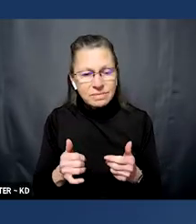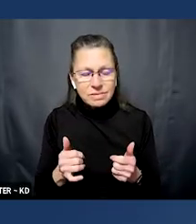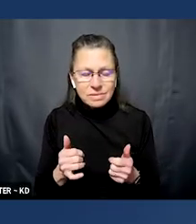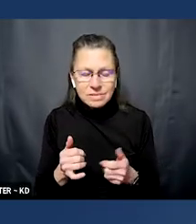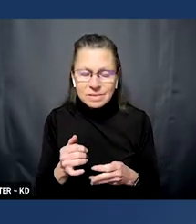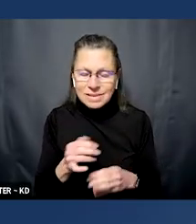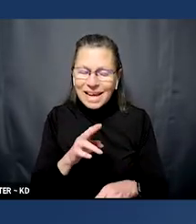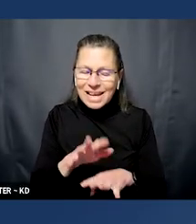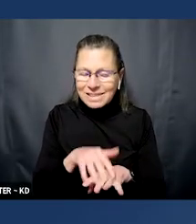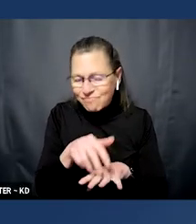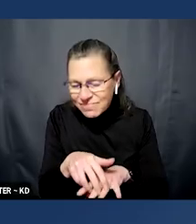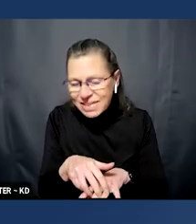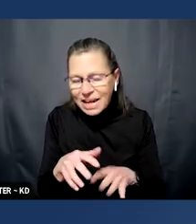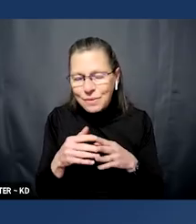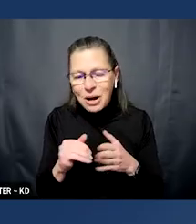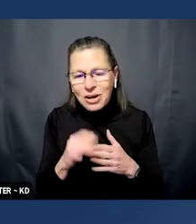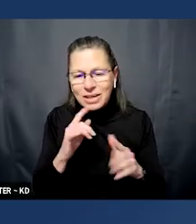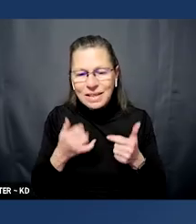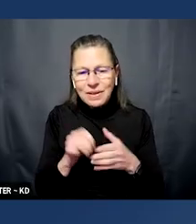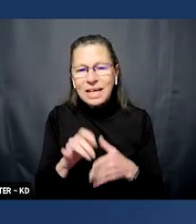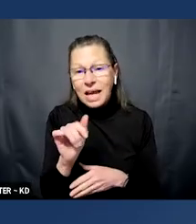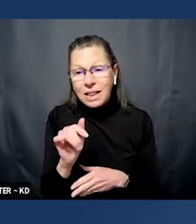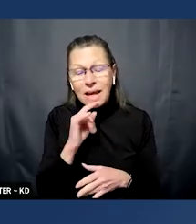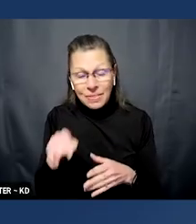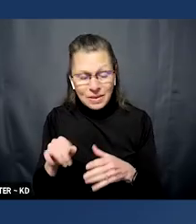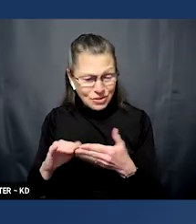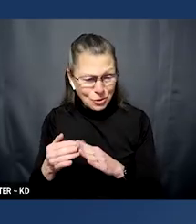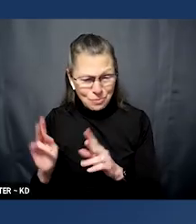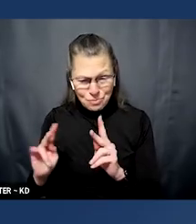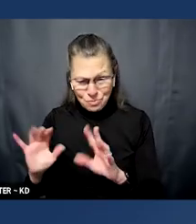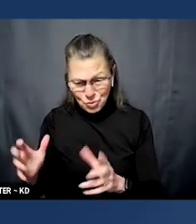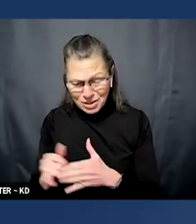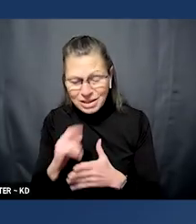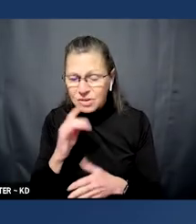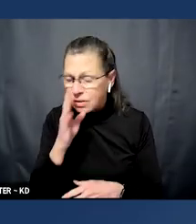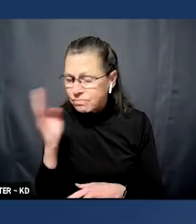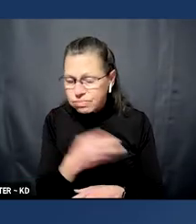These communities are commonly overlooked, and HIV prevention and care needs are minimally addressed.